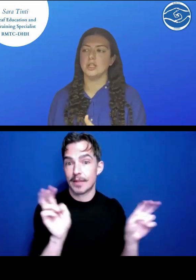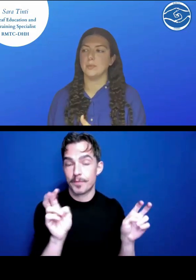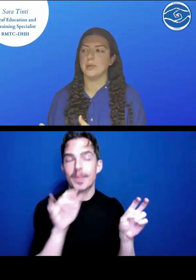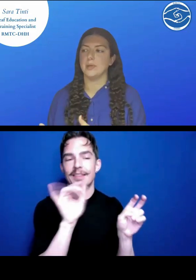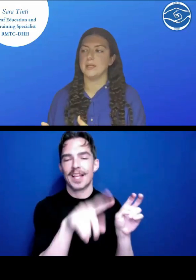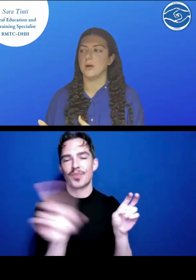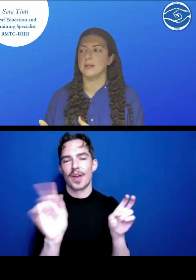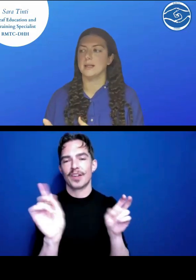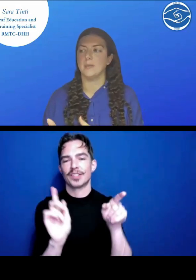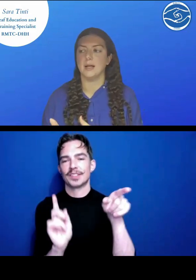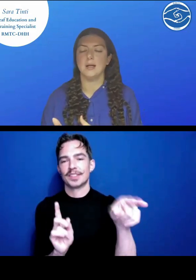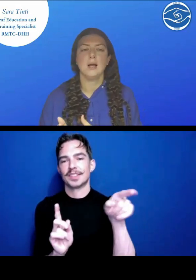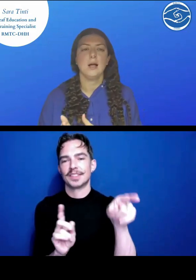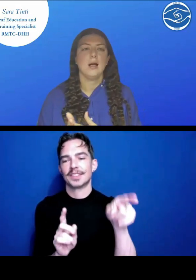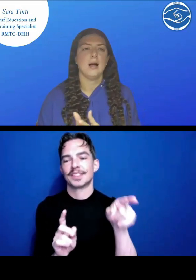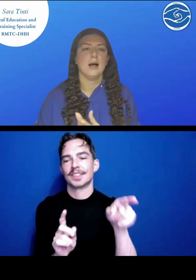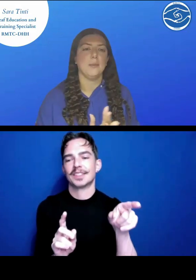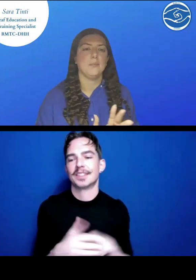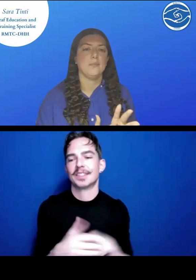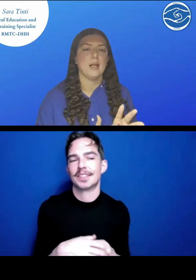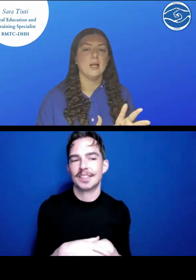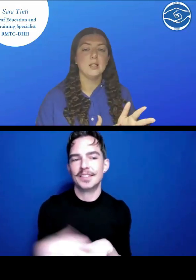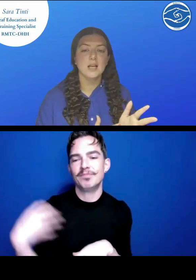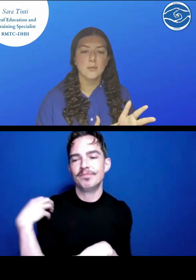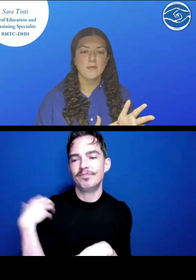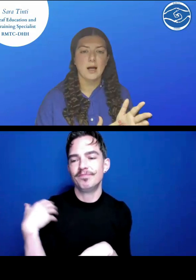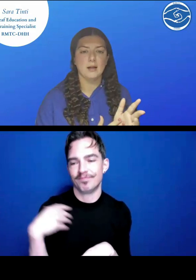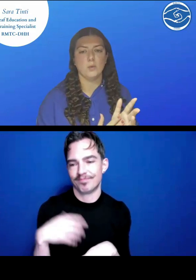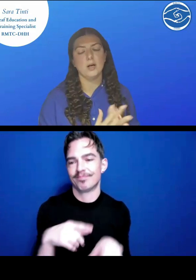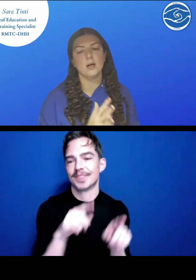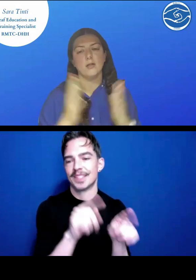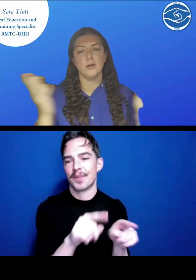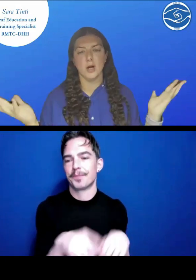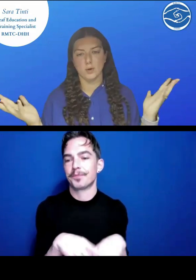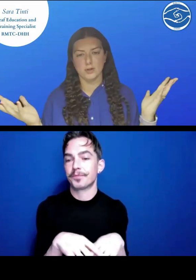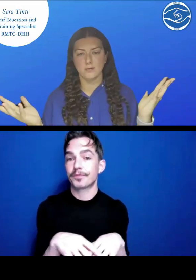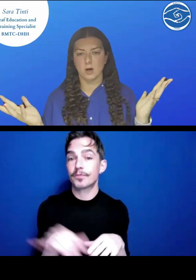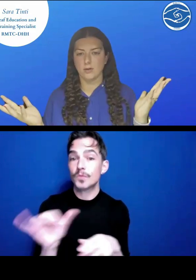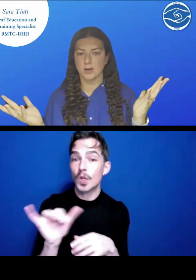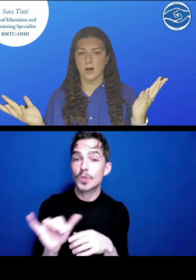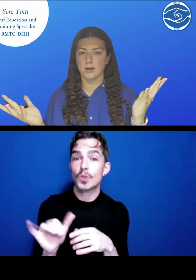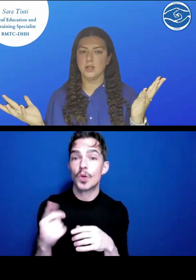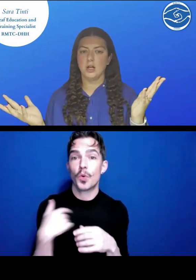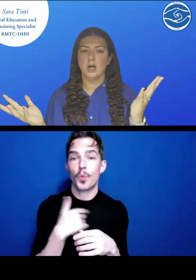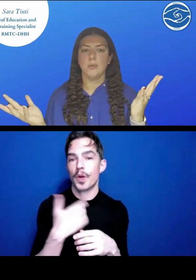coaching going to come in. And on top of that, like we are not the knowers of all the knowledge,